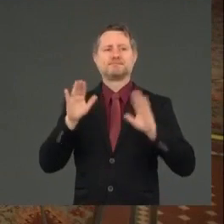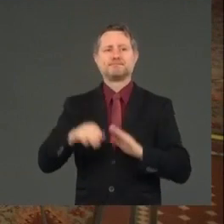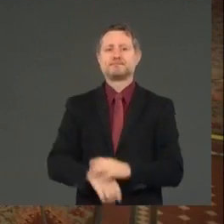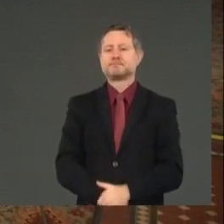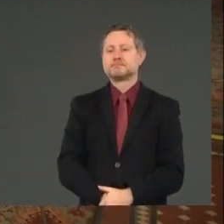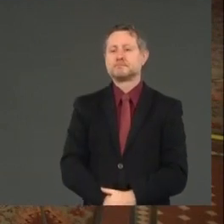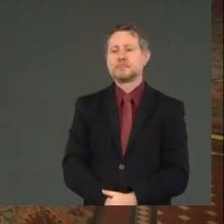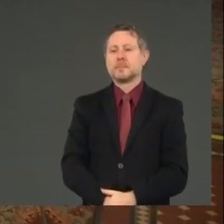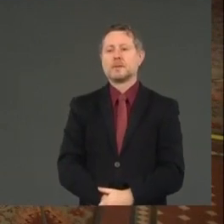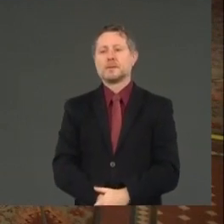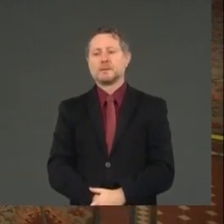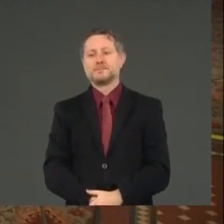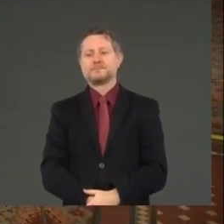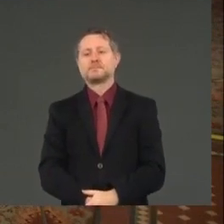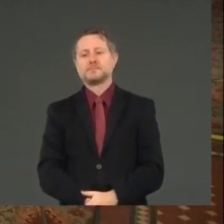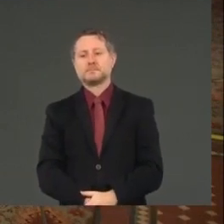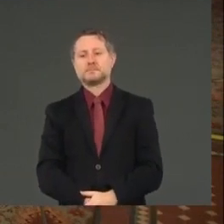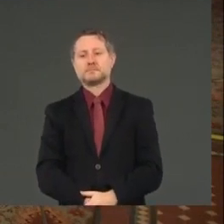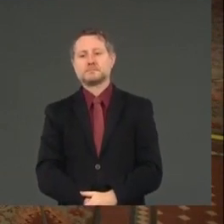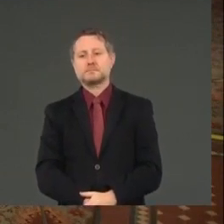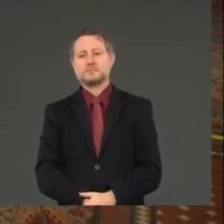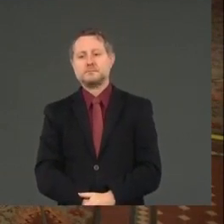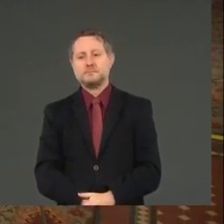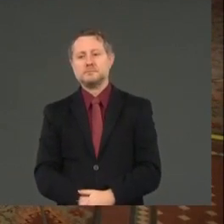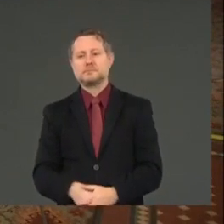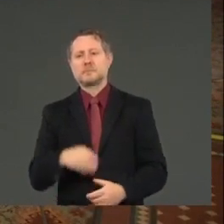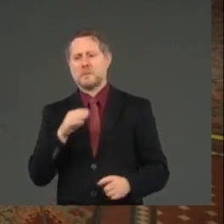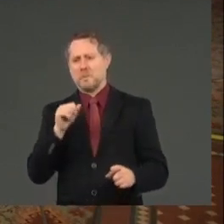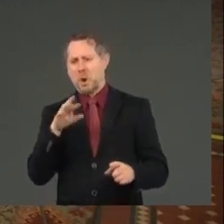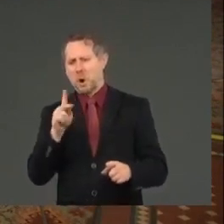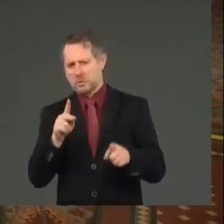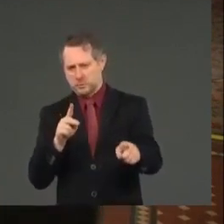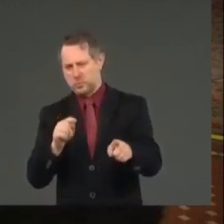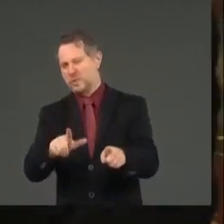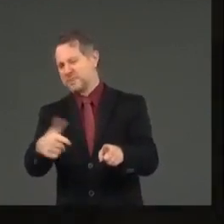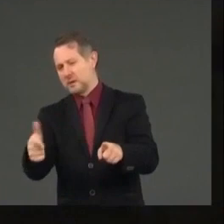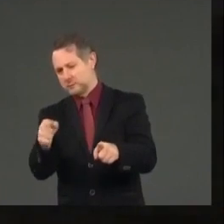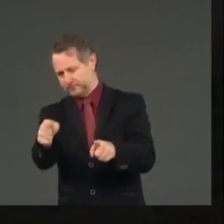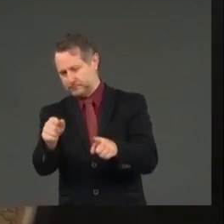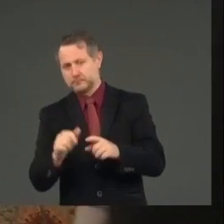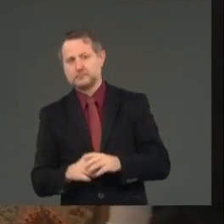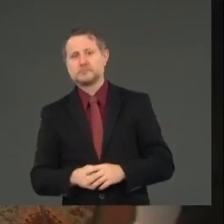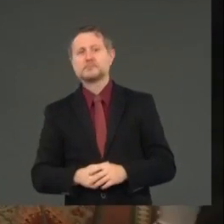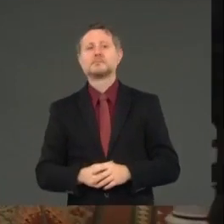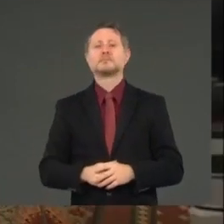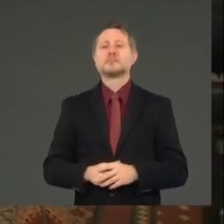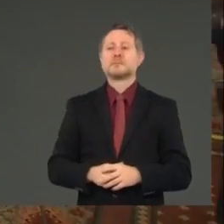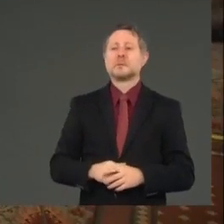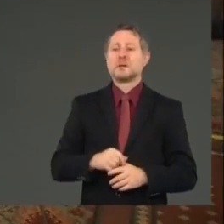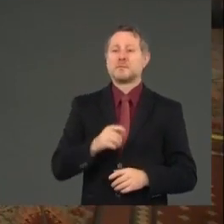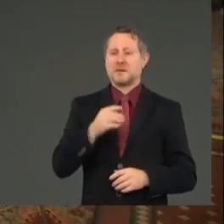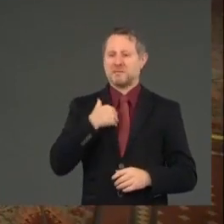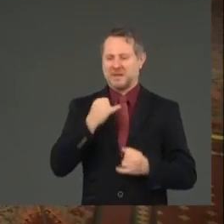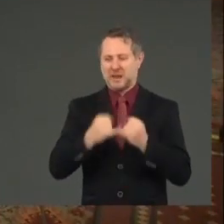THE NEXT ONE. MARK?